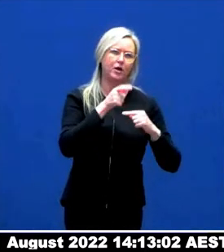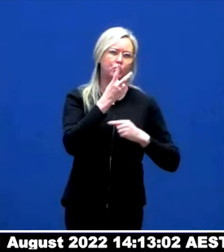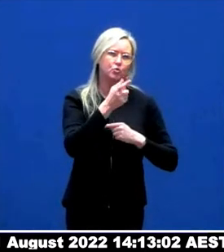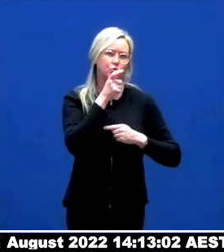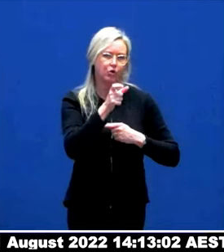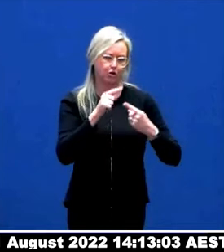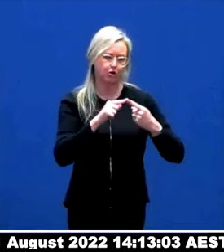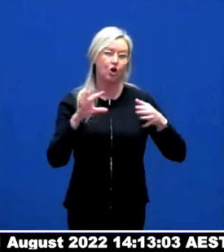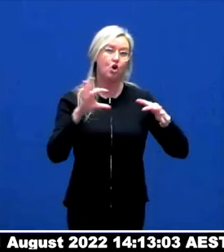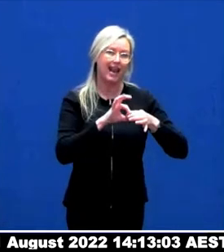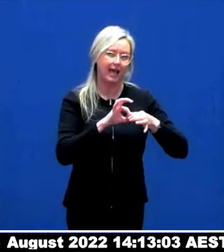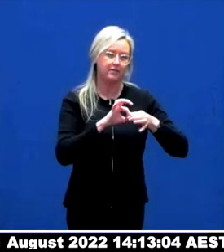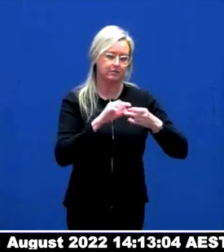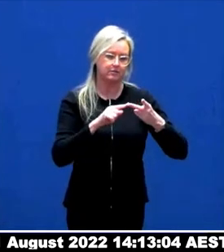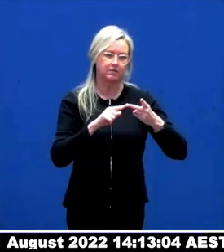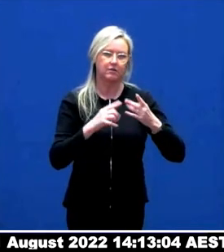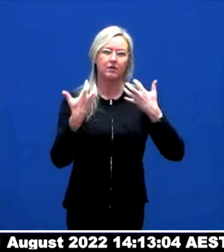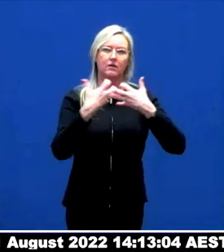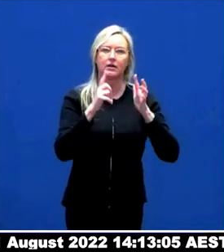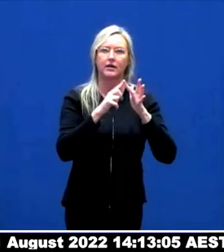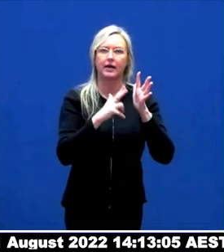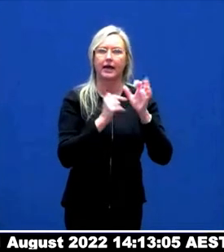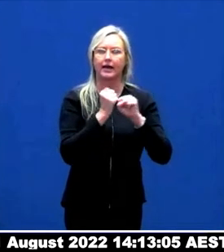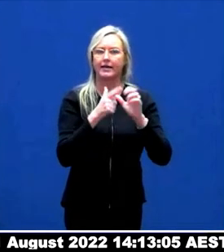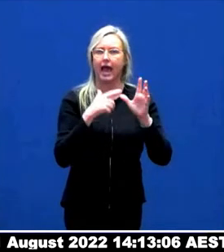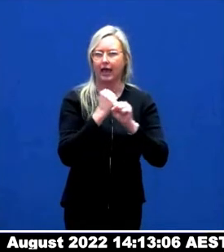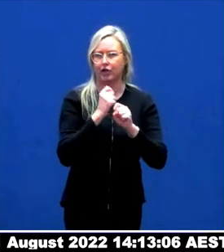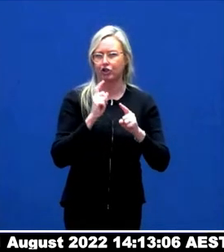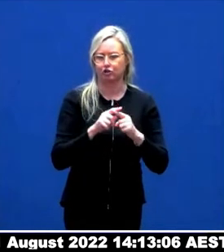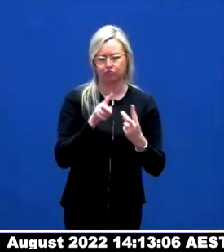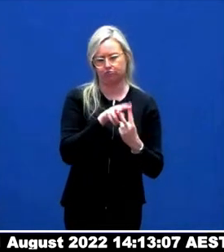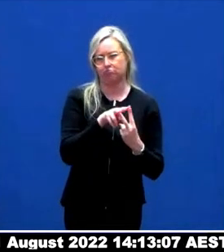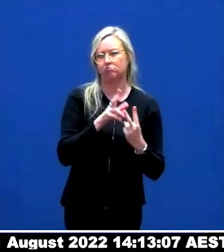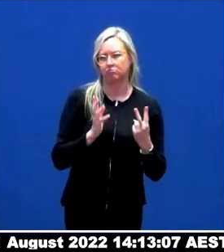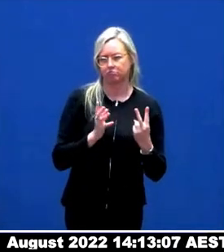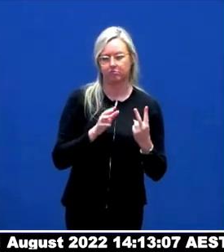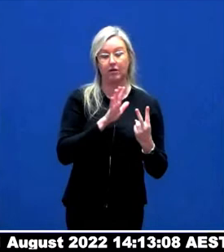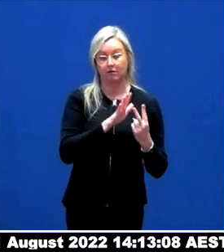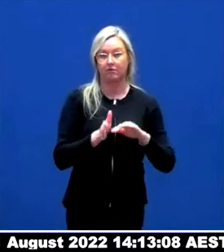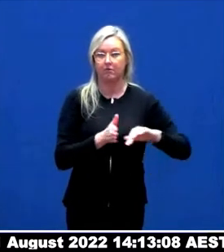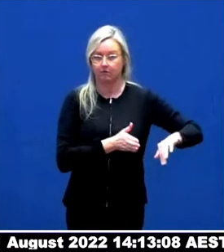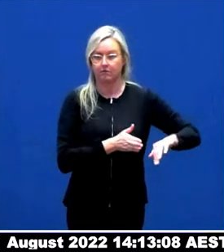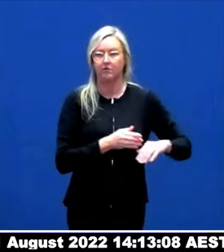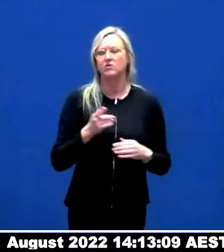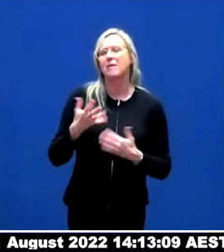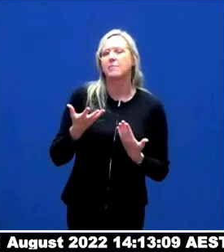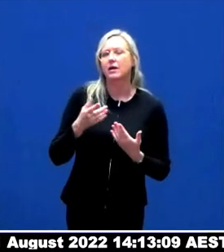What is it that the support coordinator does beyond providing the name and perhaps contact details of the mainstream service?